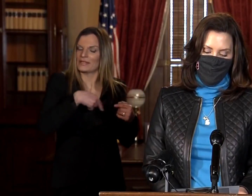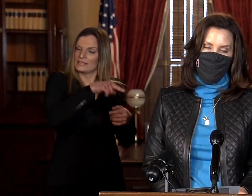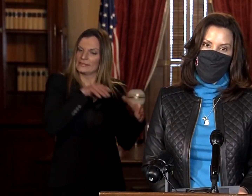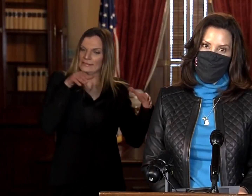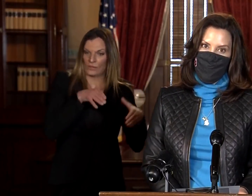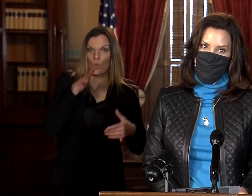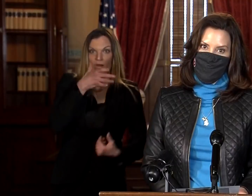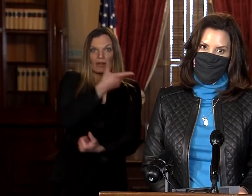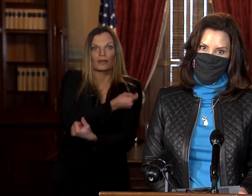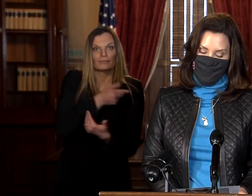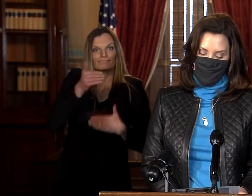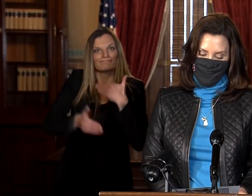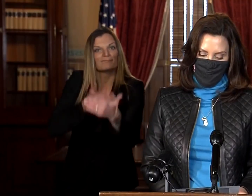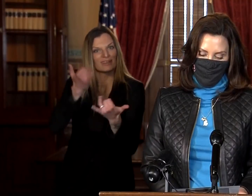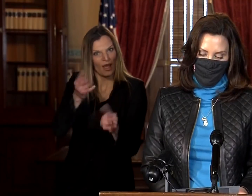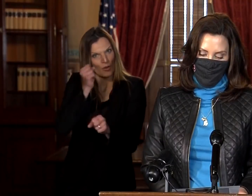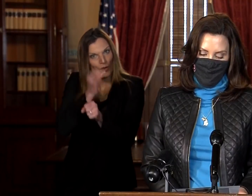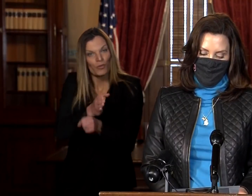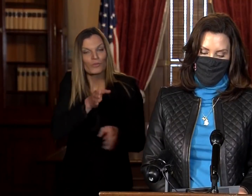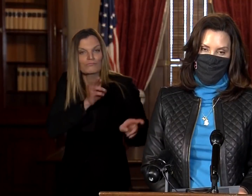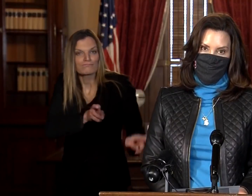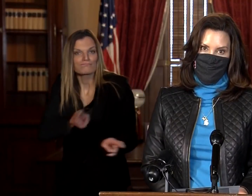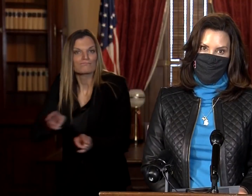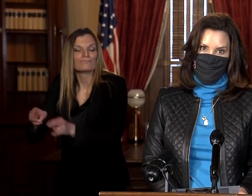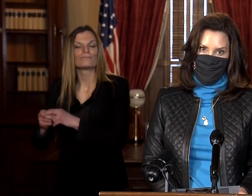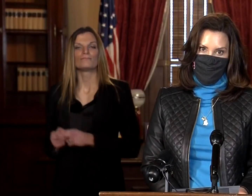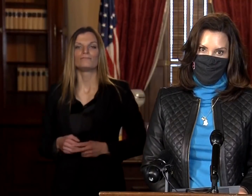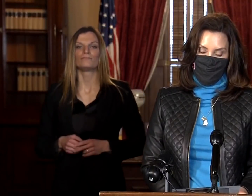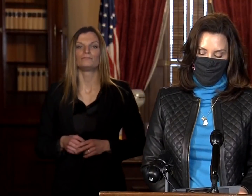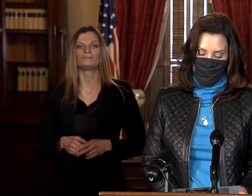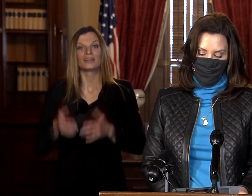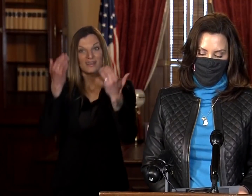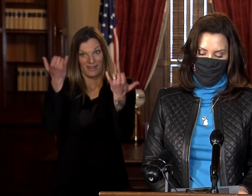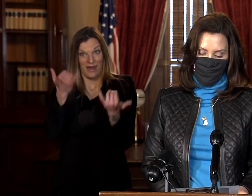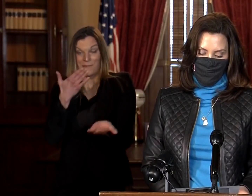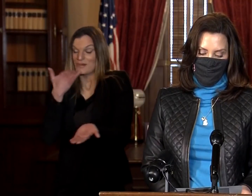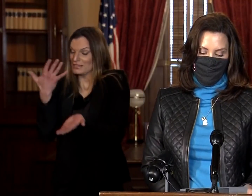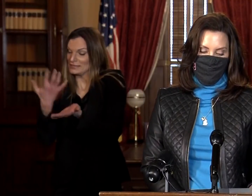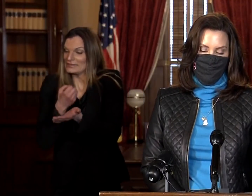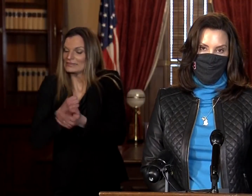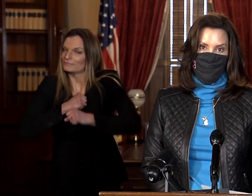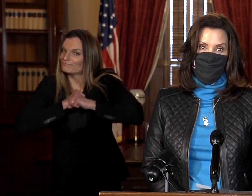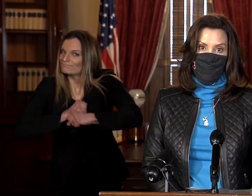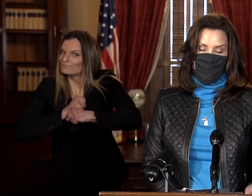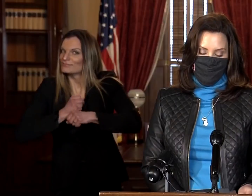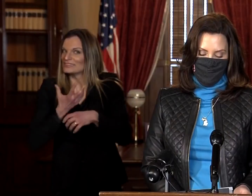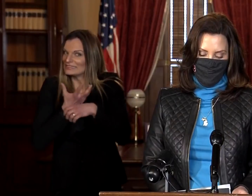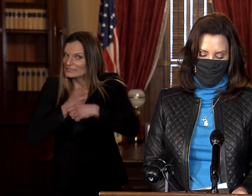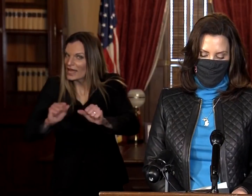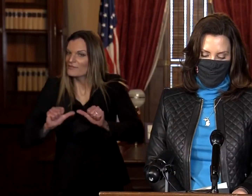family. Until then, I urge you to Until then, I urge you to continue doing your part to stay continue doing your part to stay safe, to protect your family and